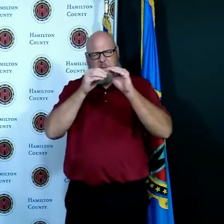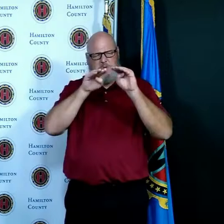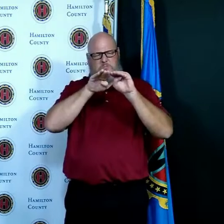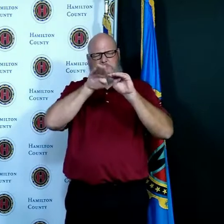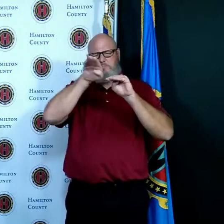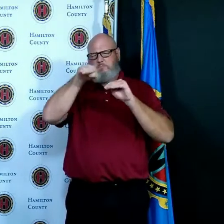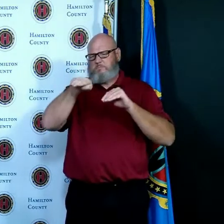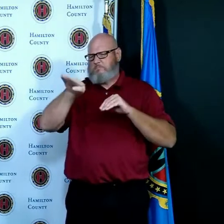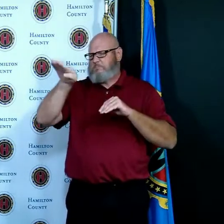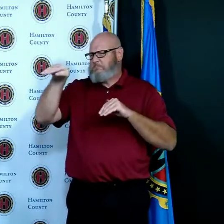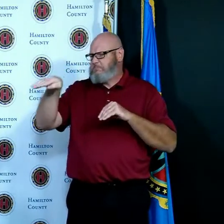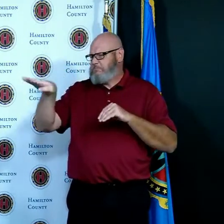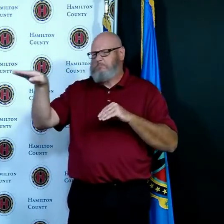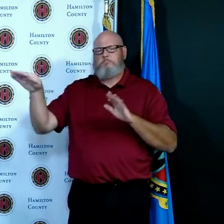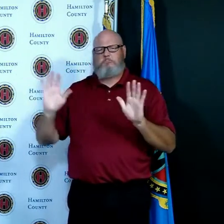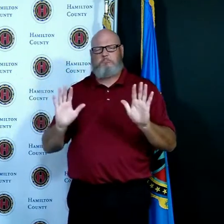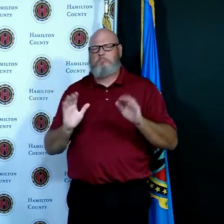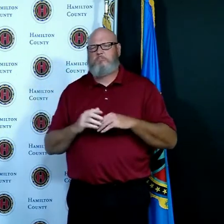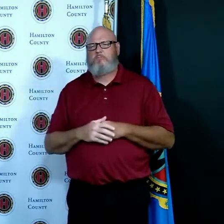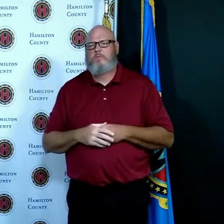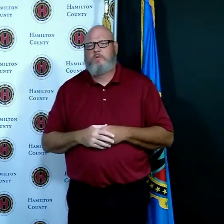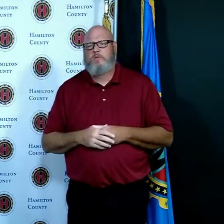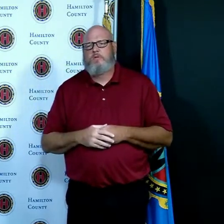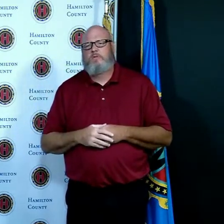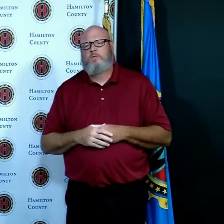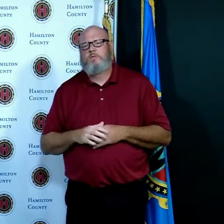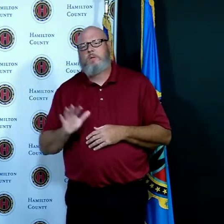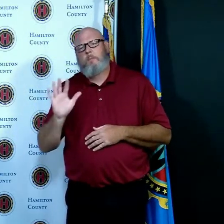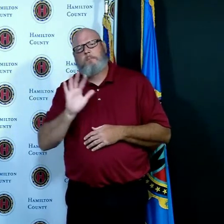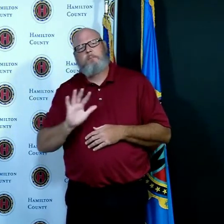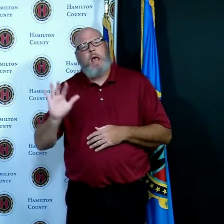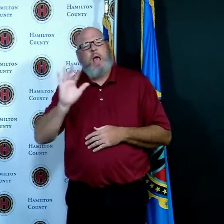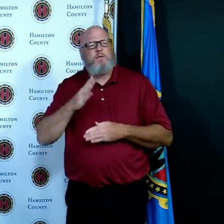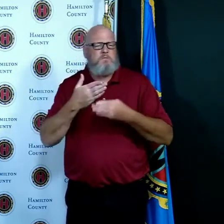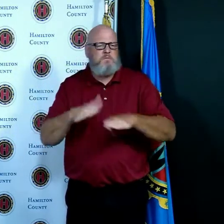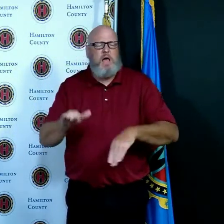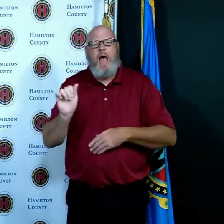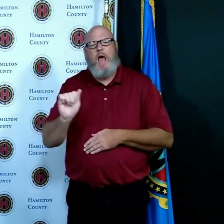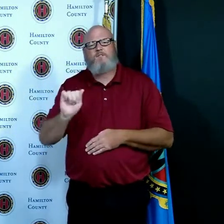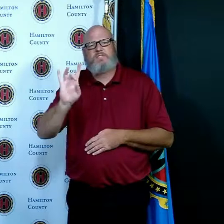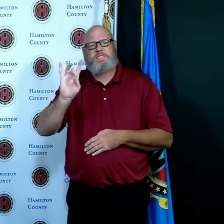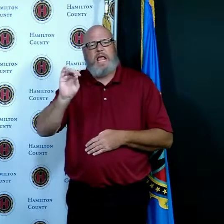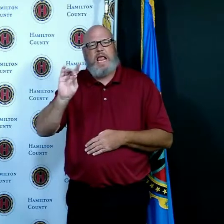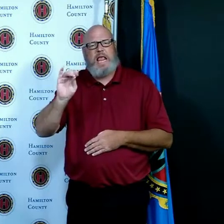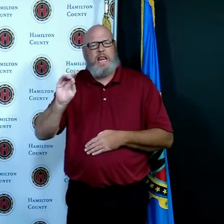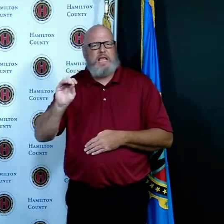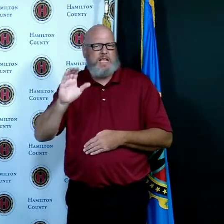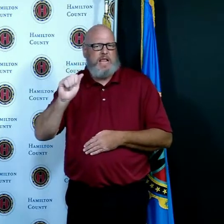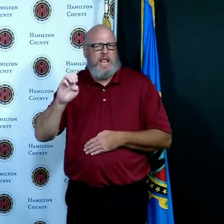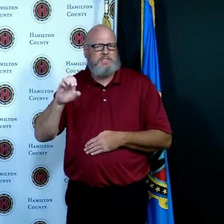look at all of Hamilton County each of these cases requires contact tracing and quarantining individuals that are